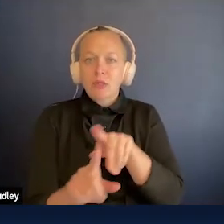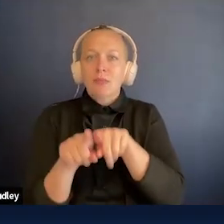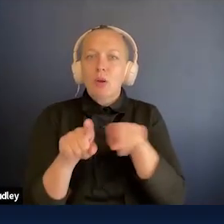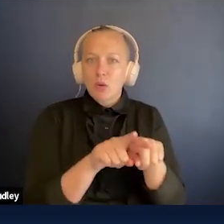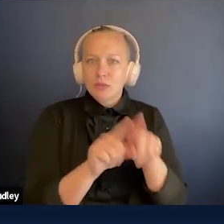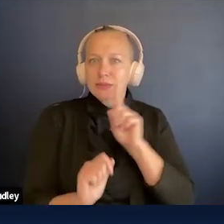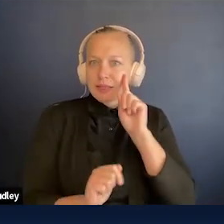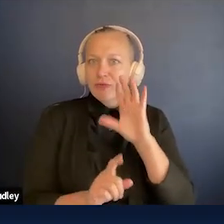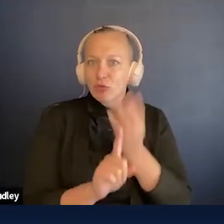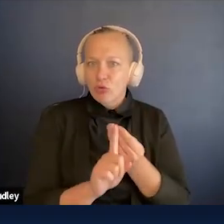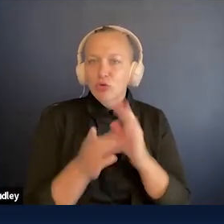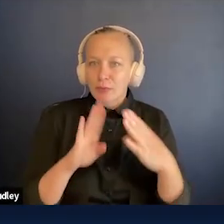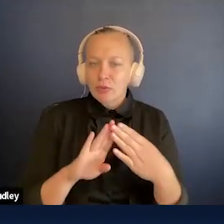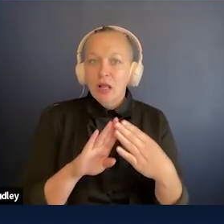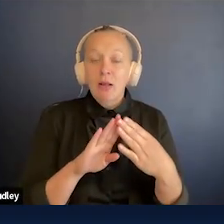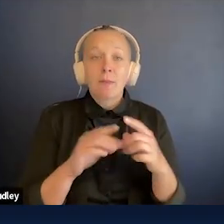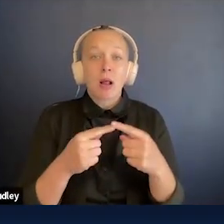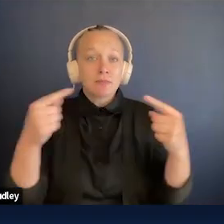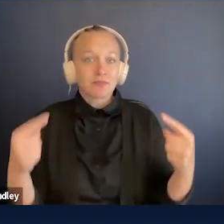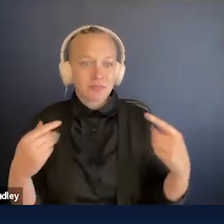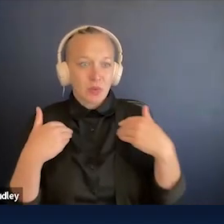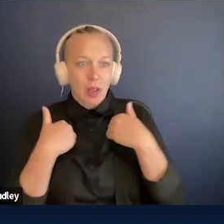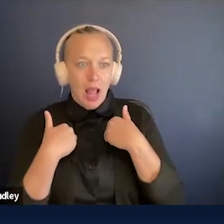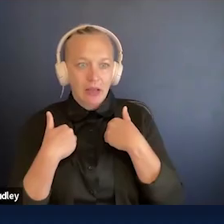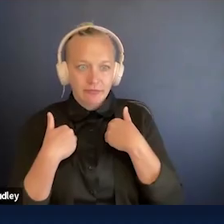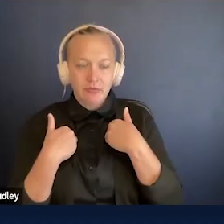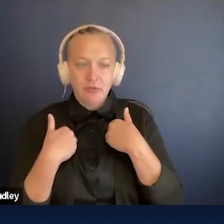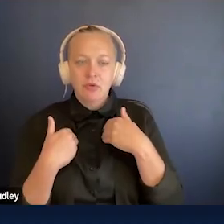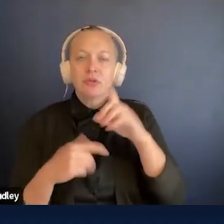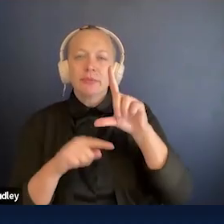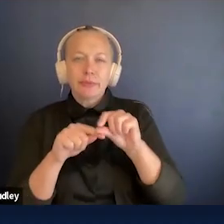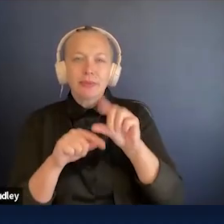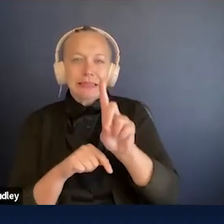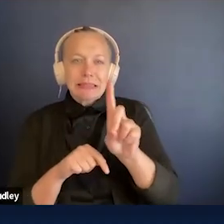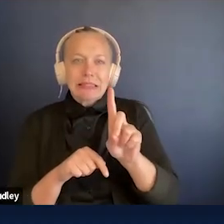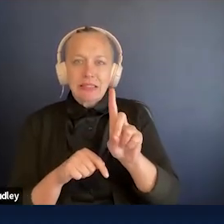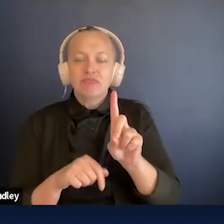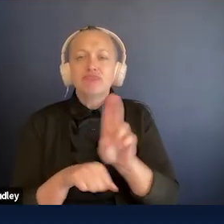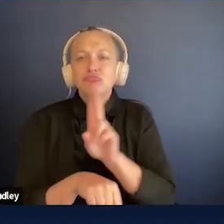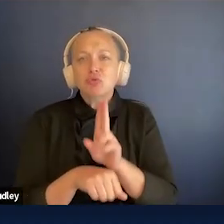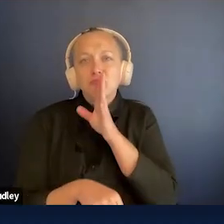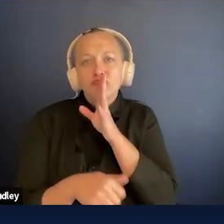Aren't the individuals who use, uh, primarily use spoken language to communicate and offer perceived deafness as a disability.